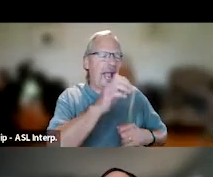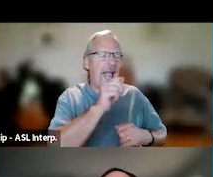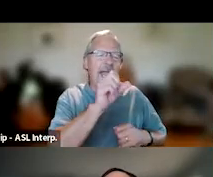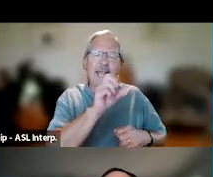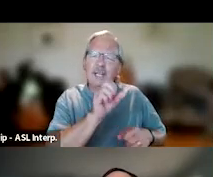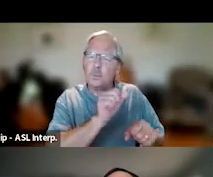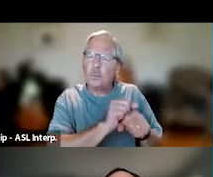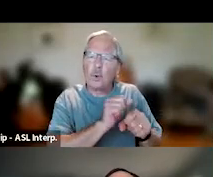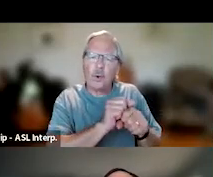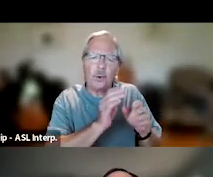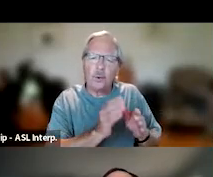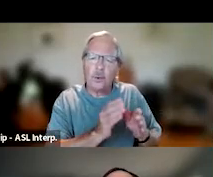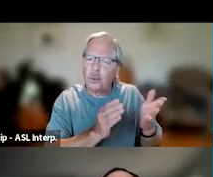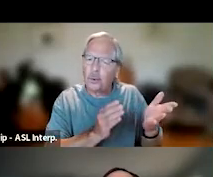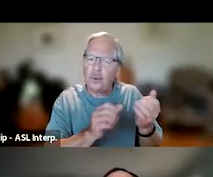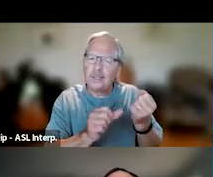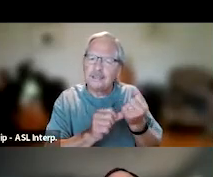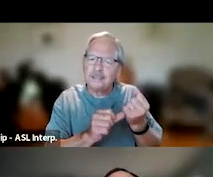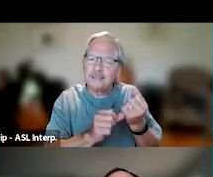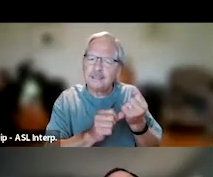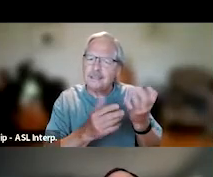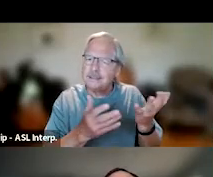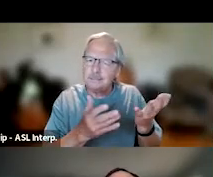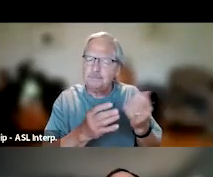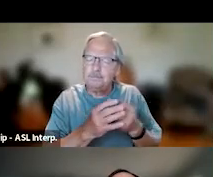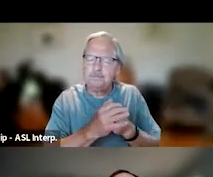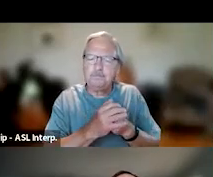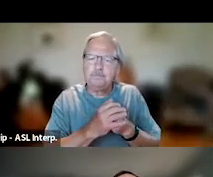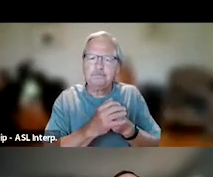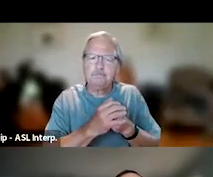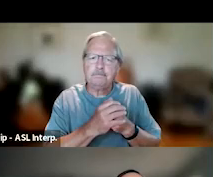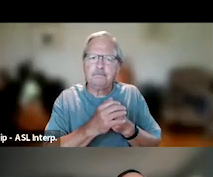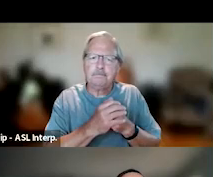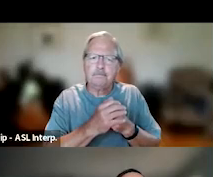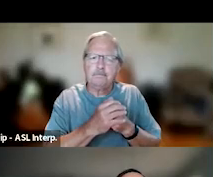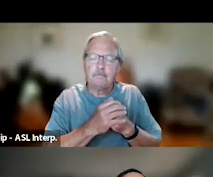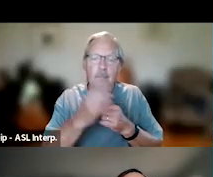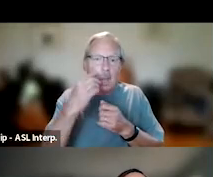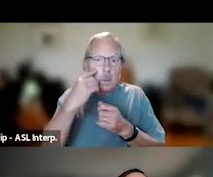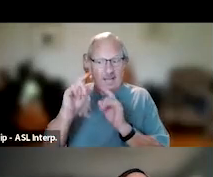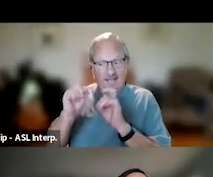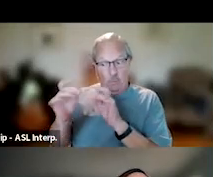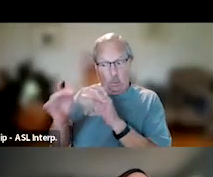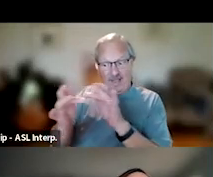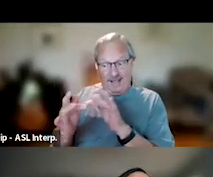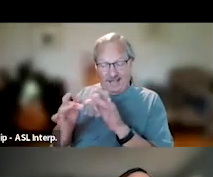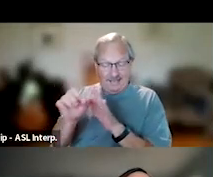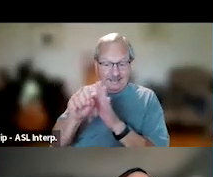And I know that we have given all of our contact information among state team leads and local leads.